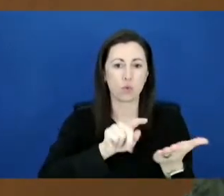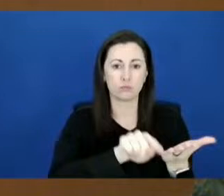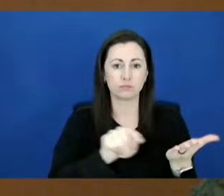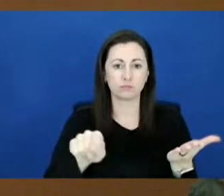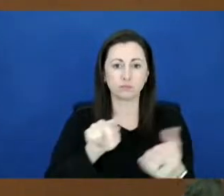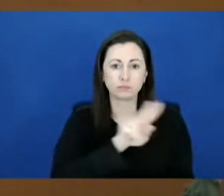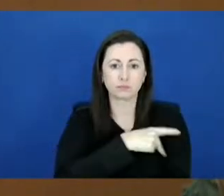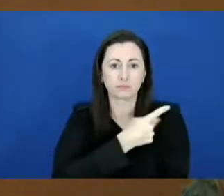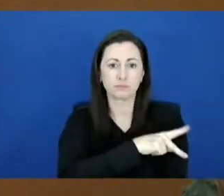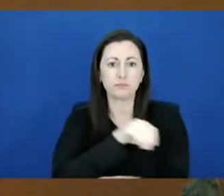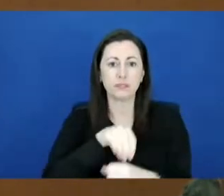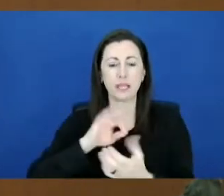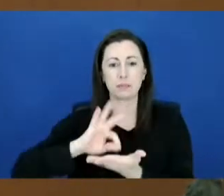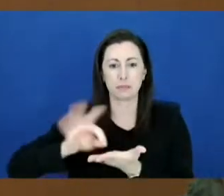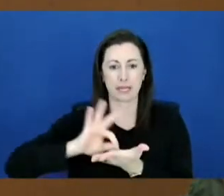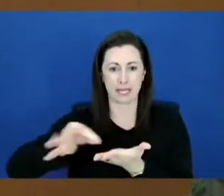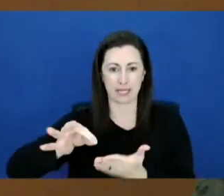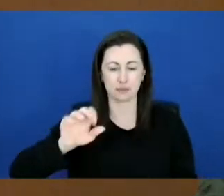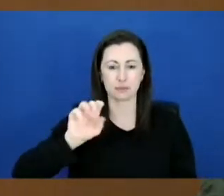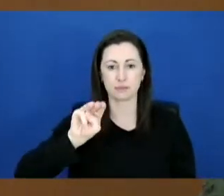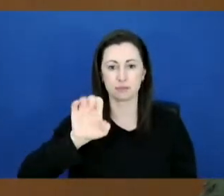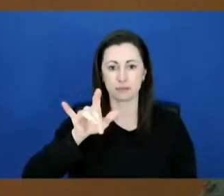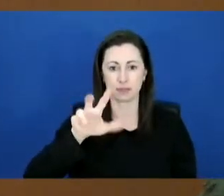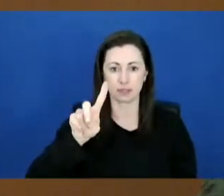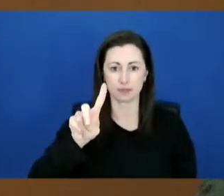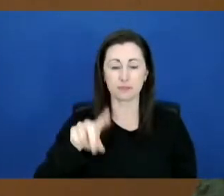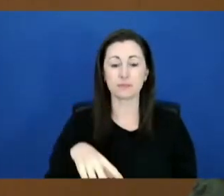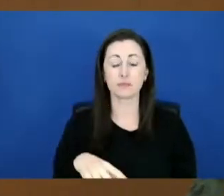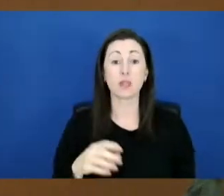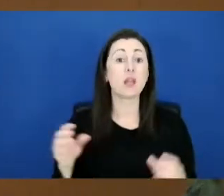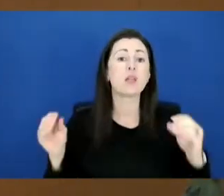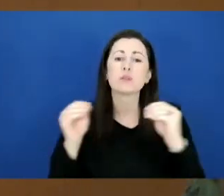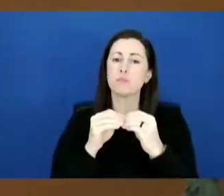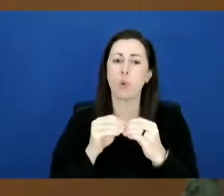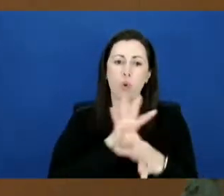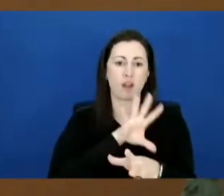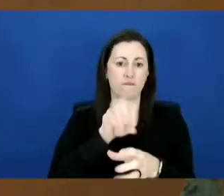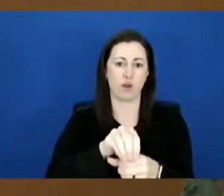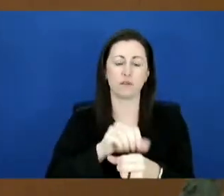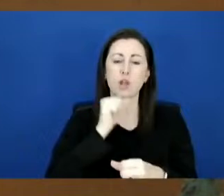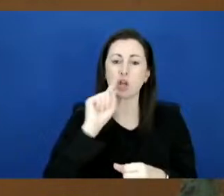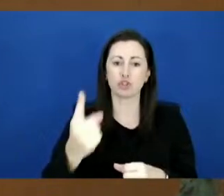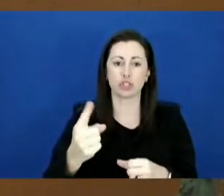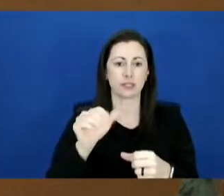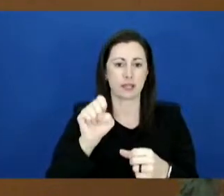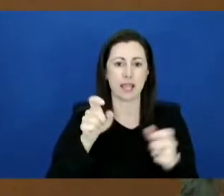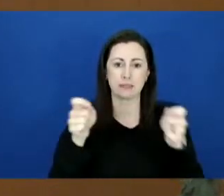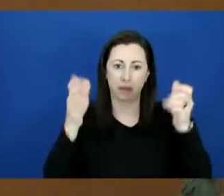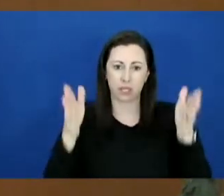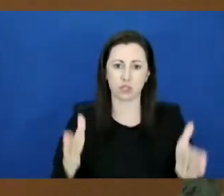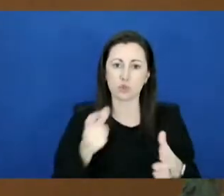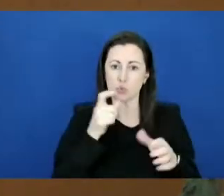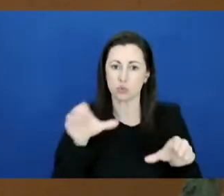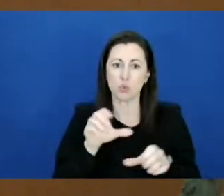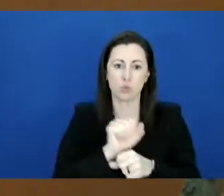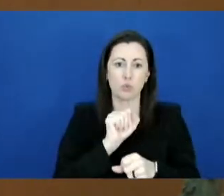CENTER FOR LEGAL ADVOCACY TO HELP ENROLL THOSE PATIENTS IN MEDICAID.